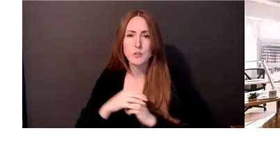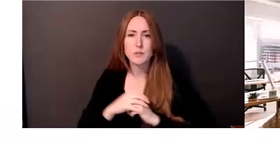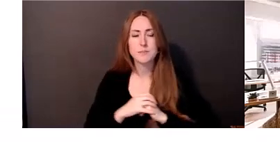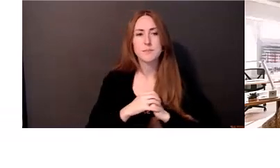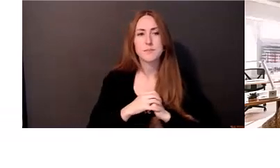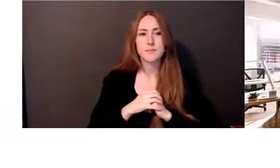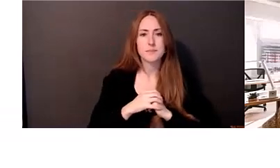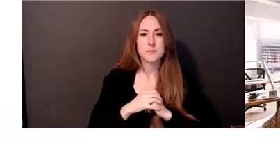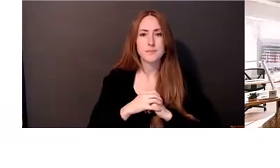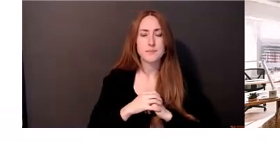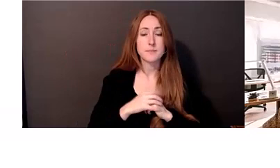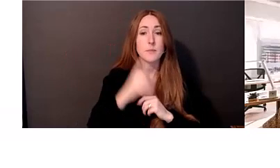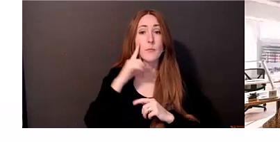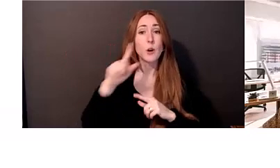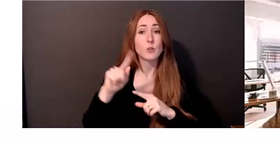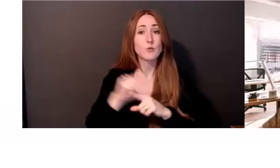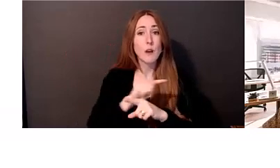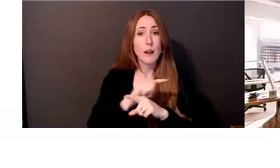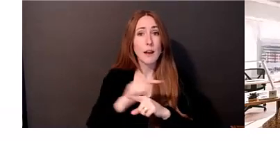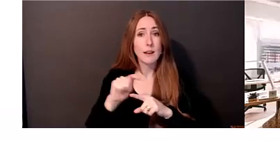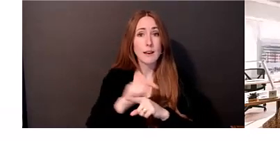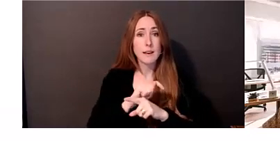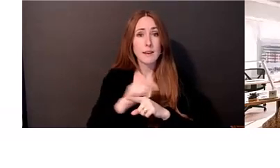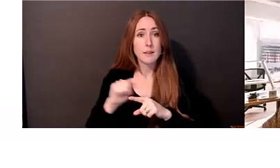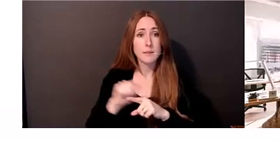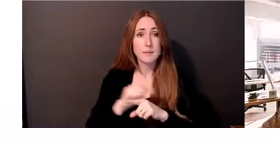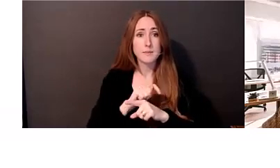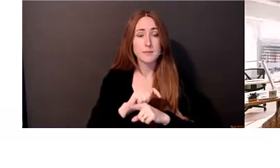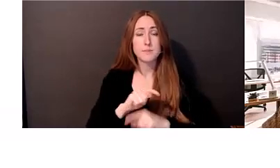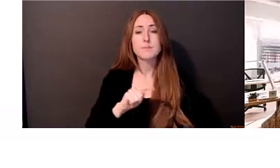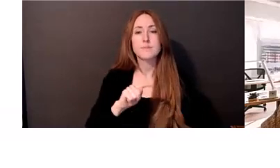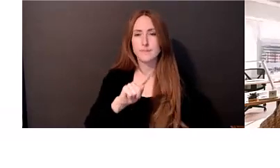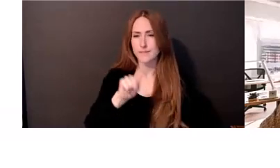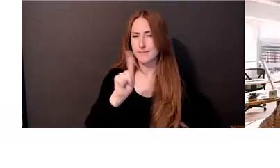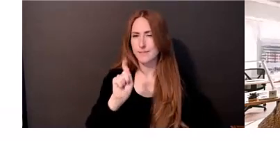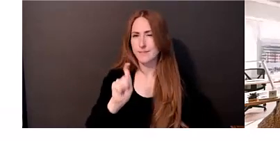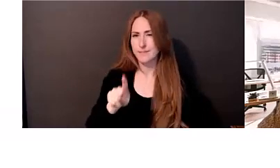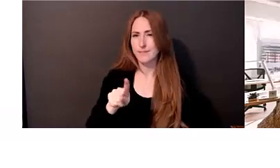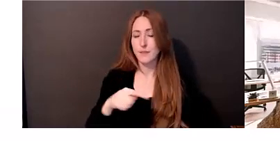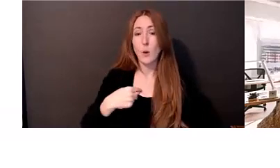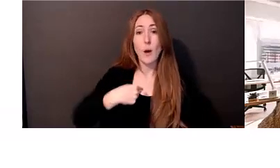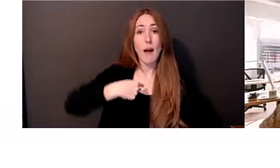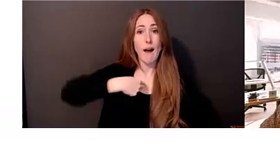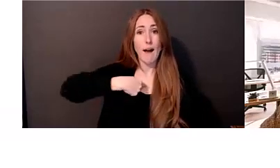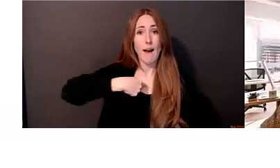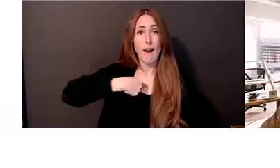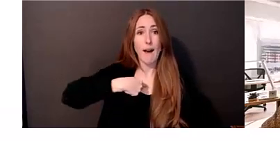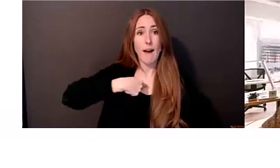For training, the question is, I have to get a certificate in knowledge translation